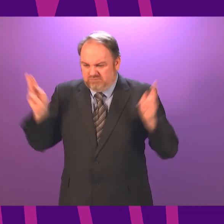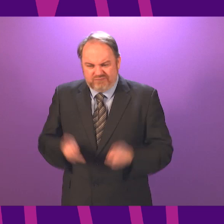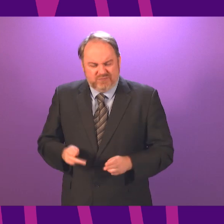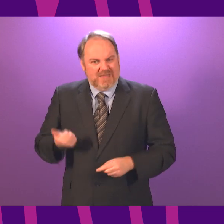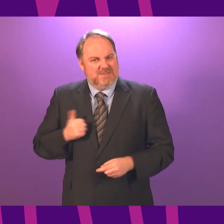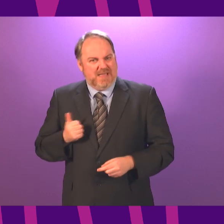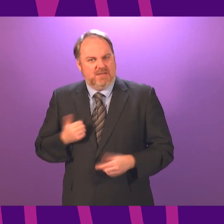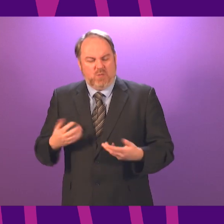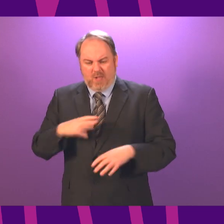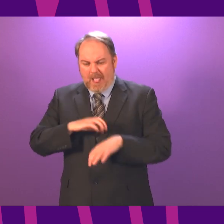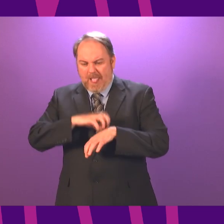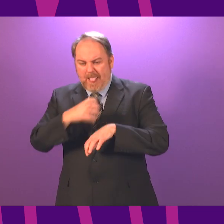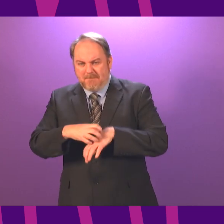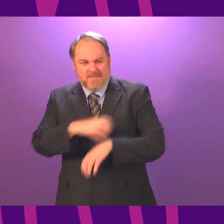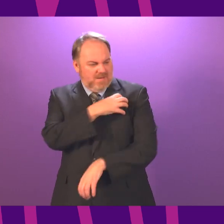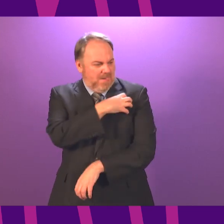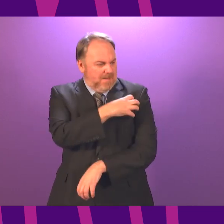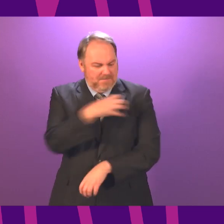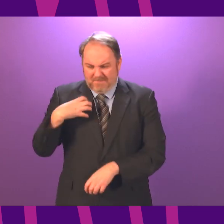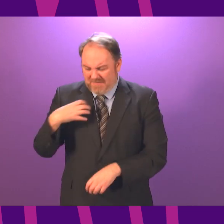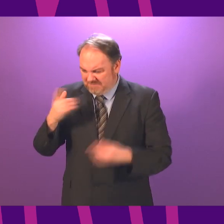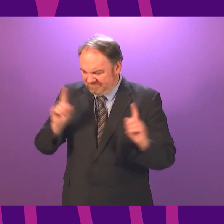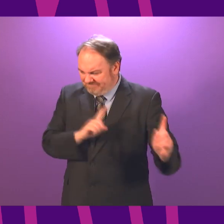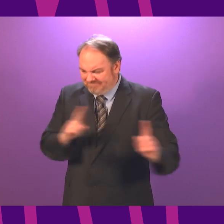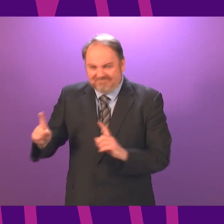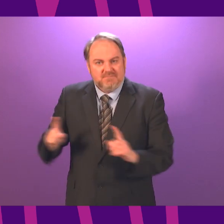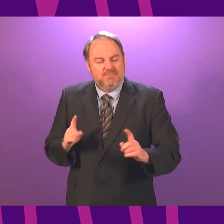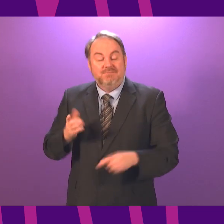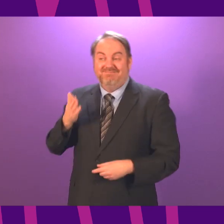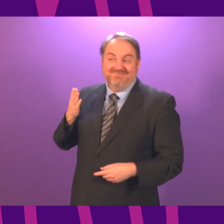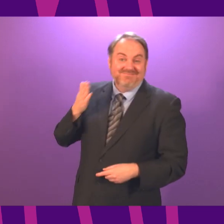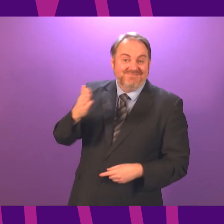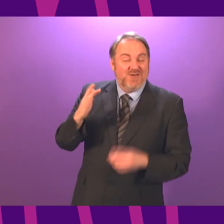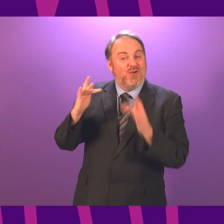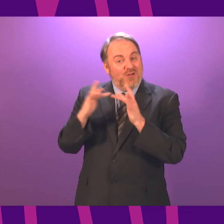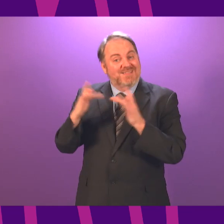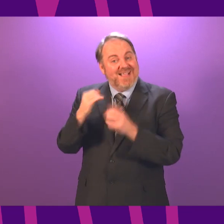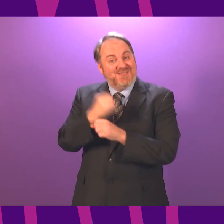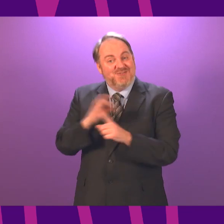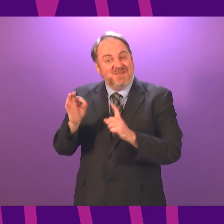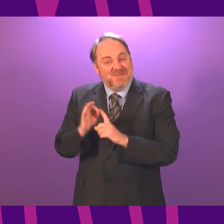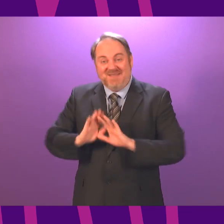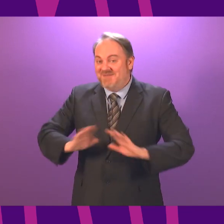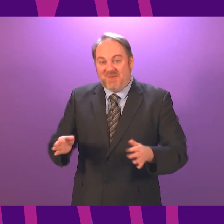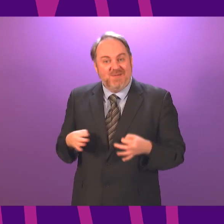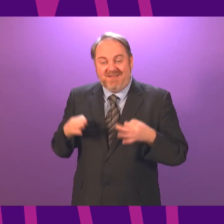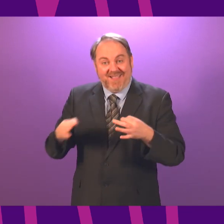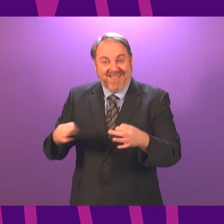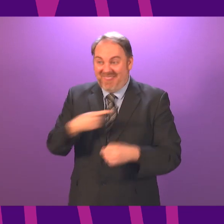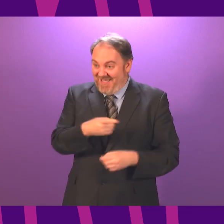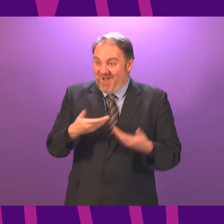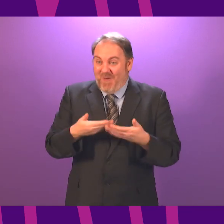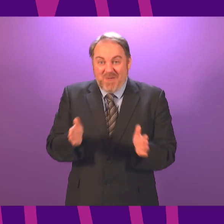appetite, concerning lumps or whatever else—should contact their GP practice, which is open and wants